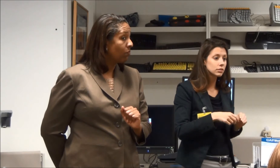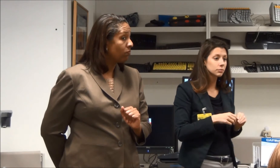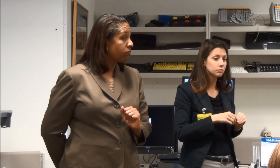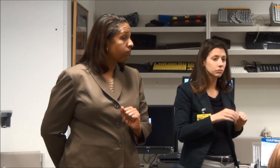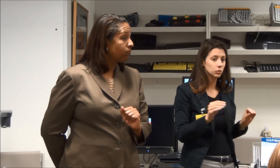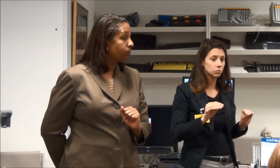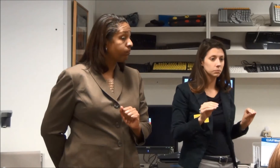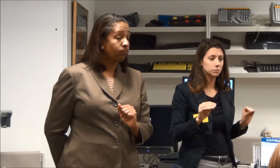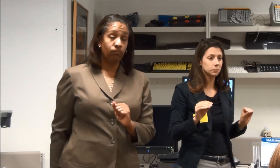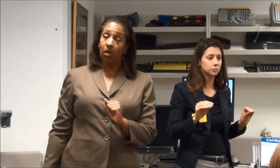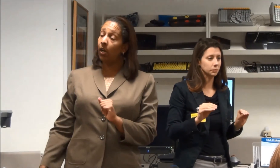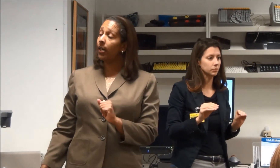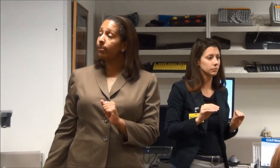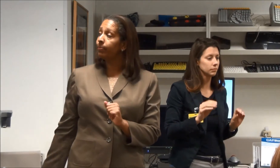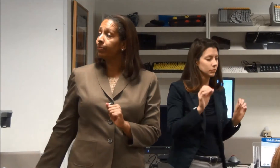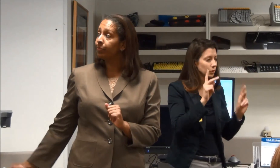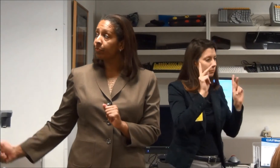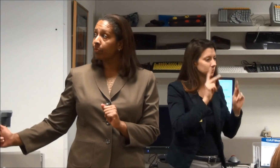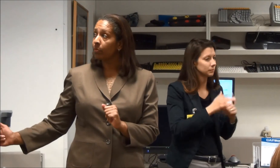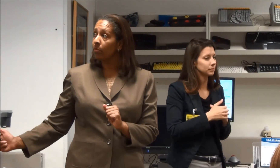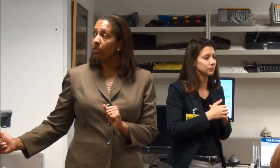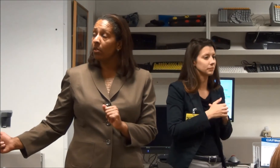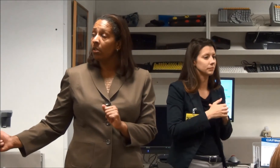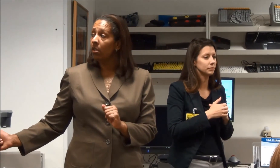No? All right!